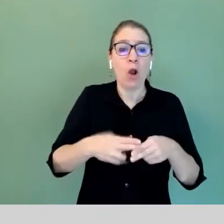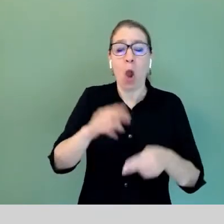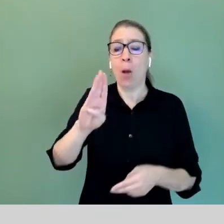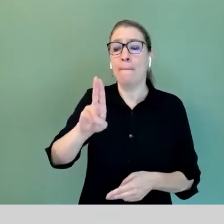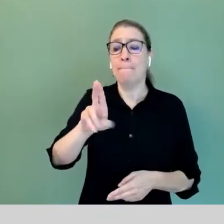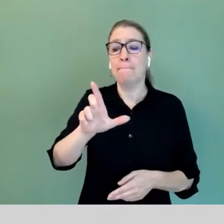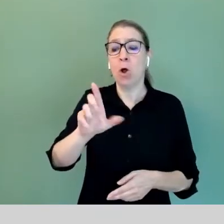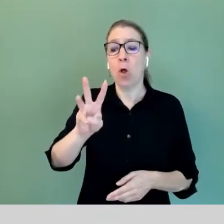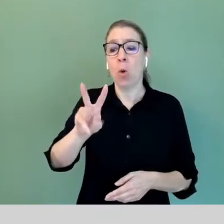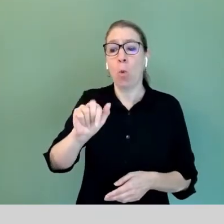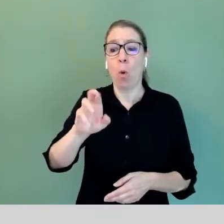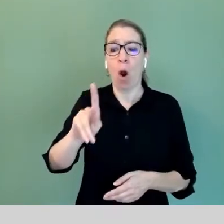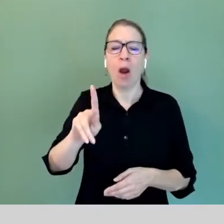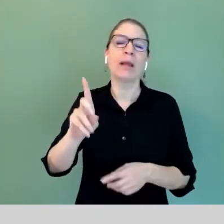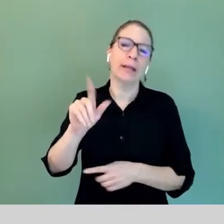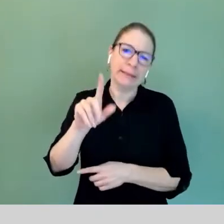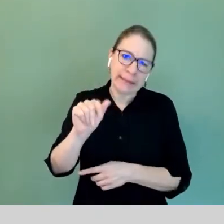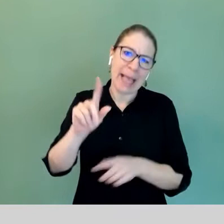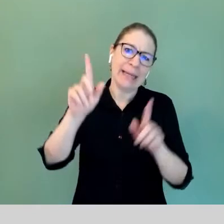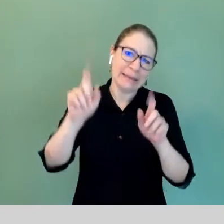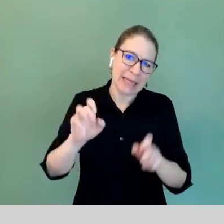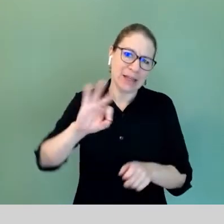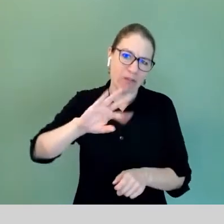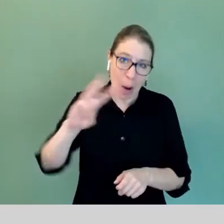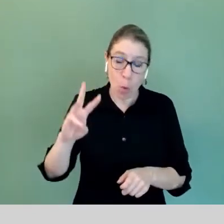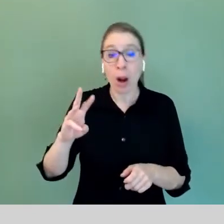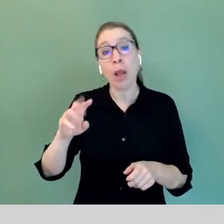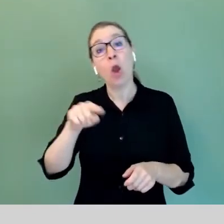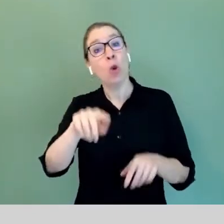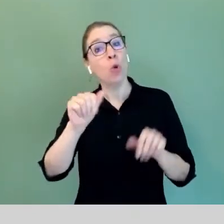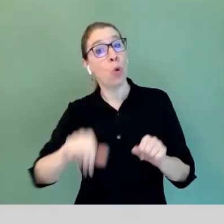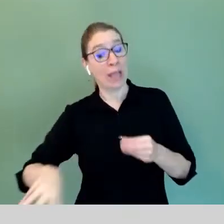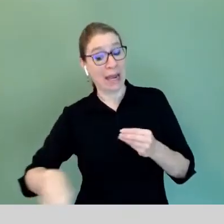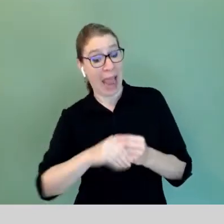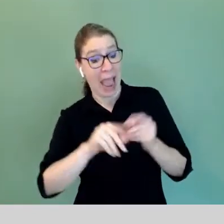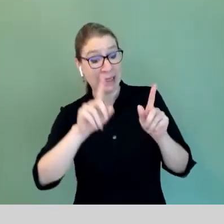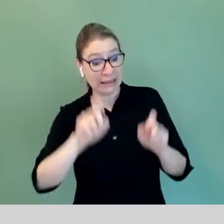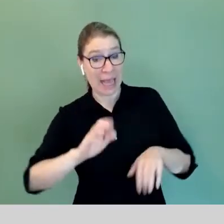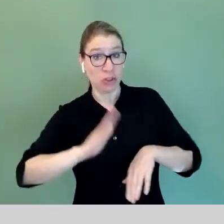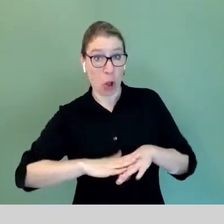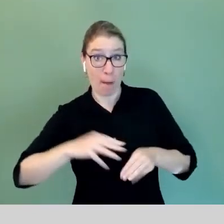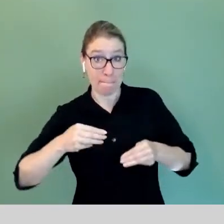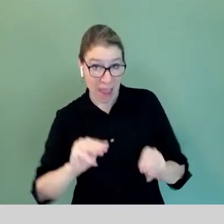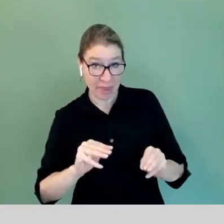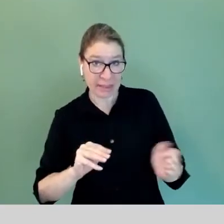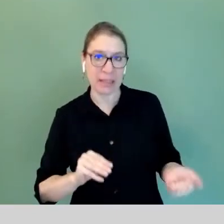which is a data testing framework. It lets you add tests on methods that return Pandas dataframes.